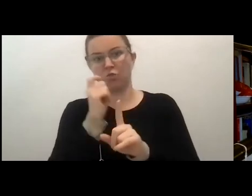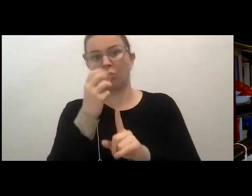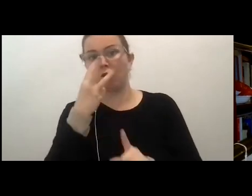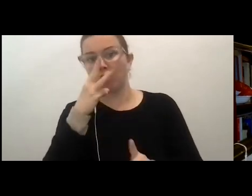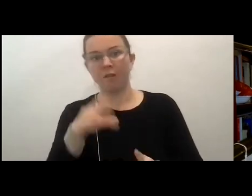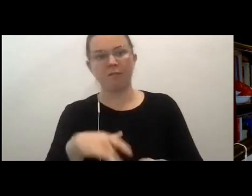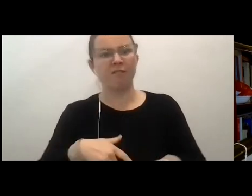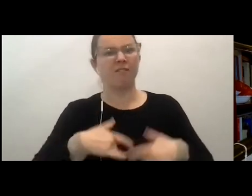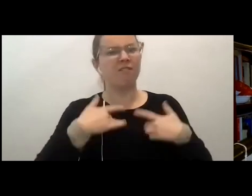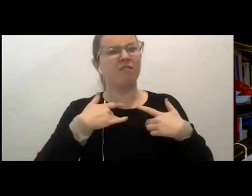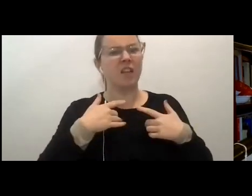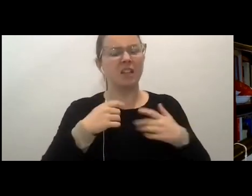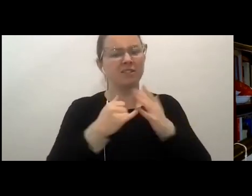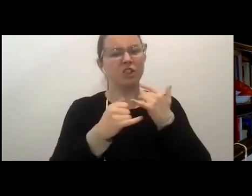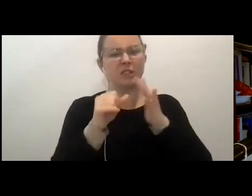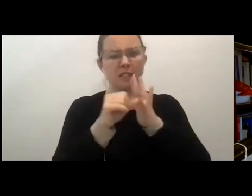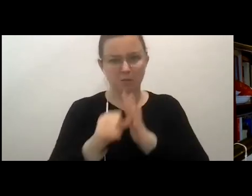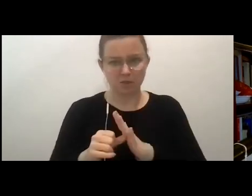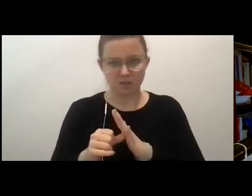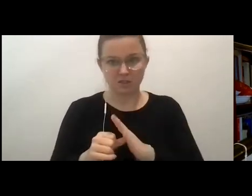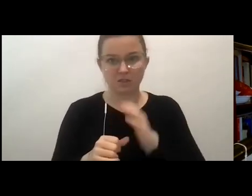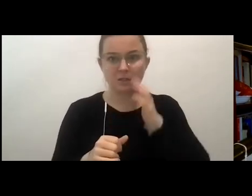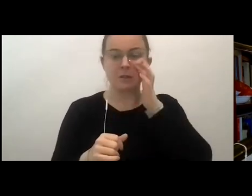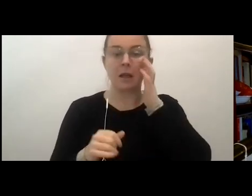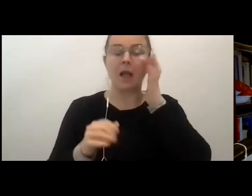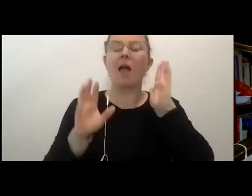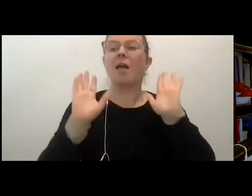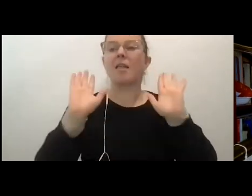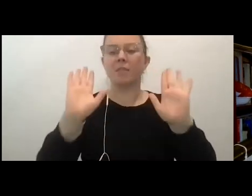I eventually caved in and got hearing aids and they did